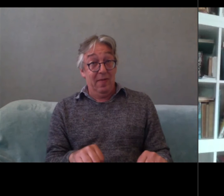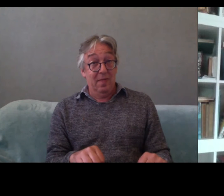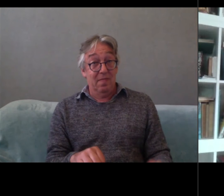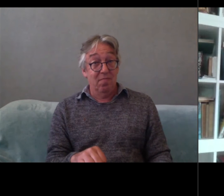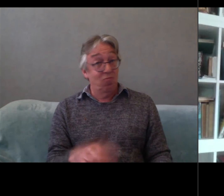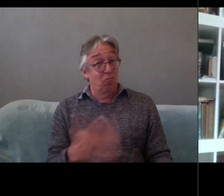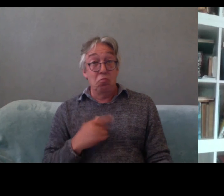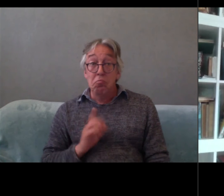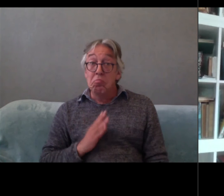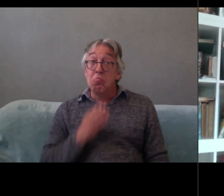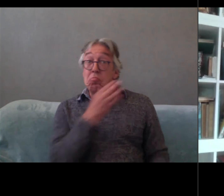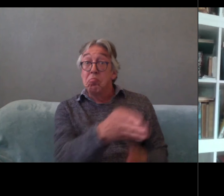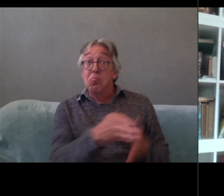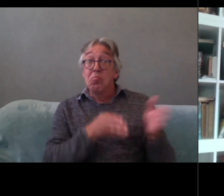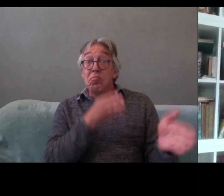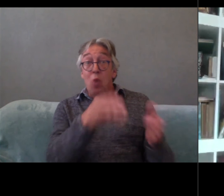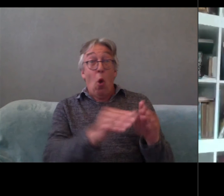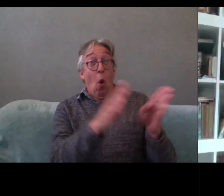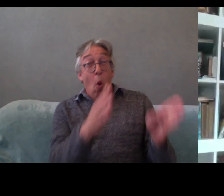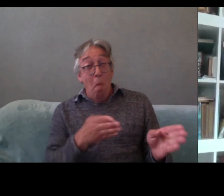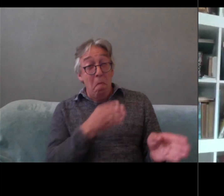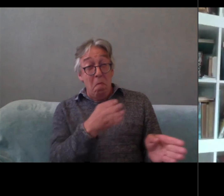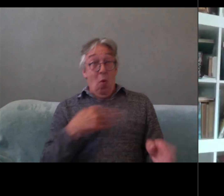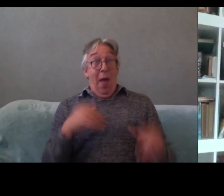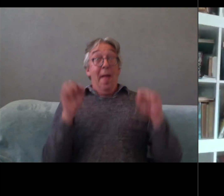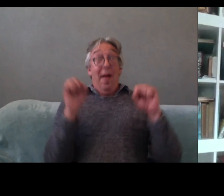They aren't allowed but at the same time,